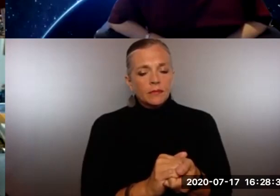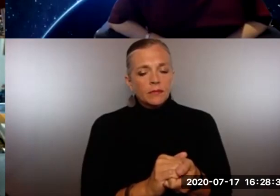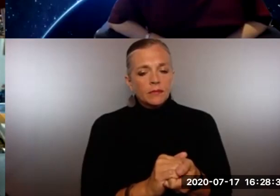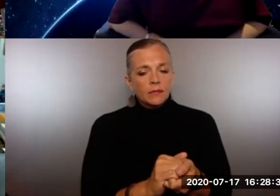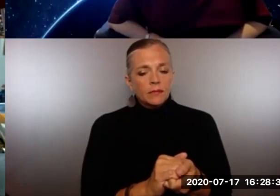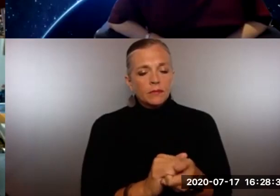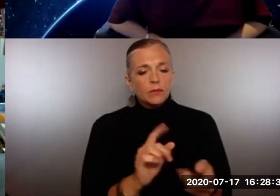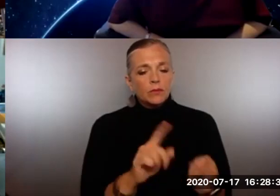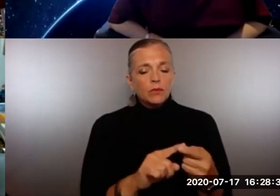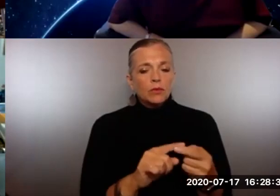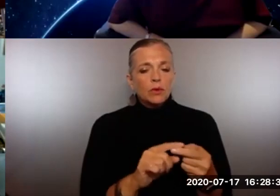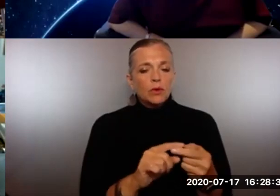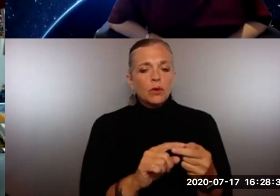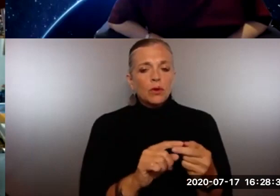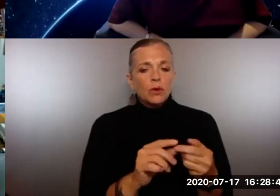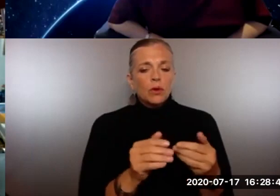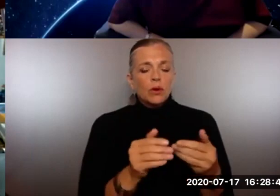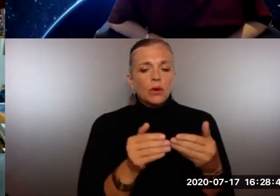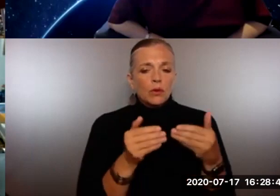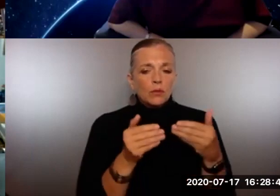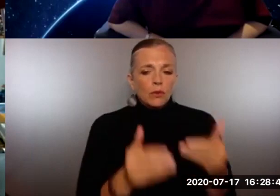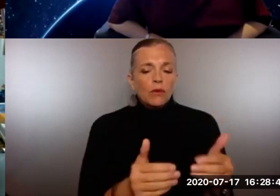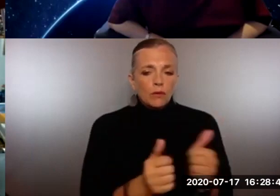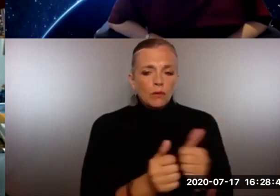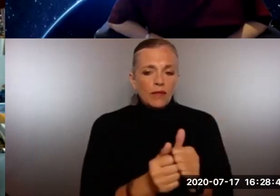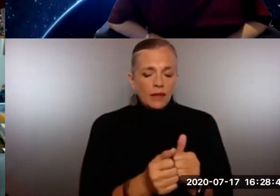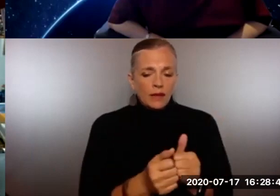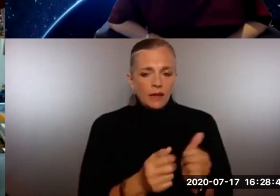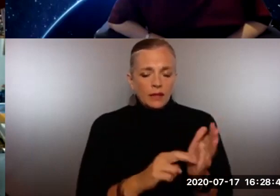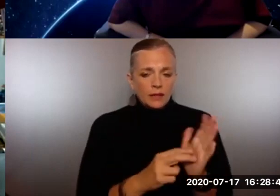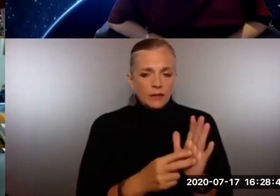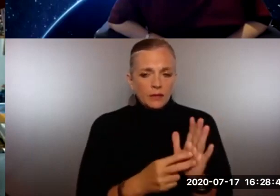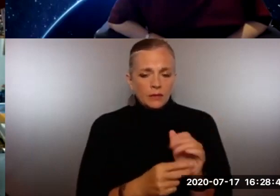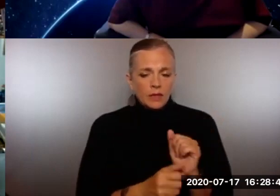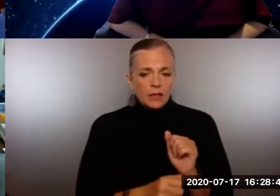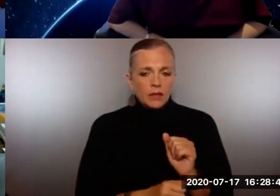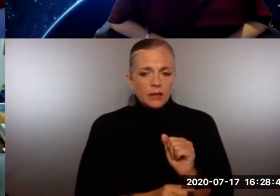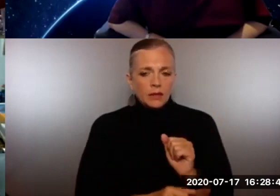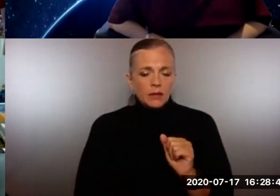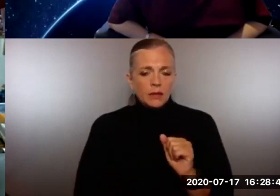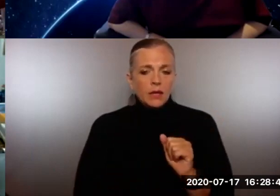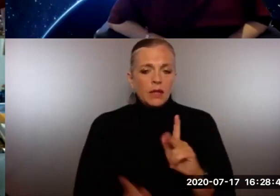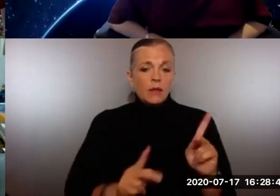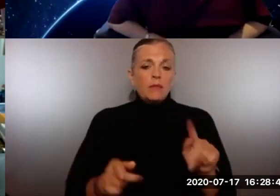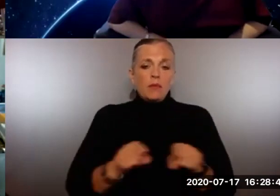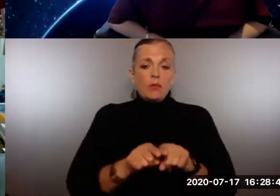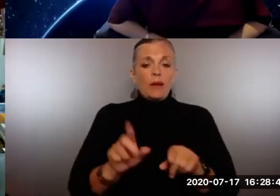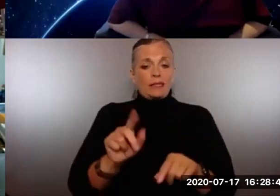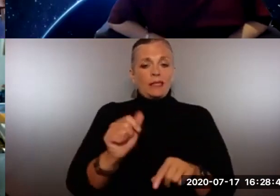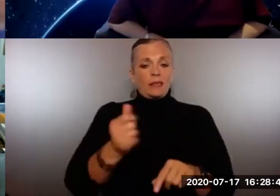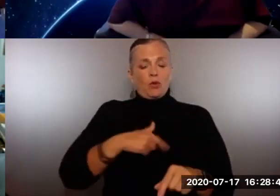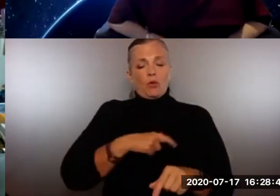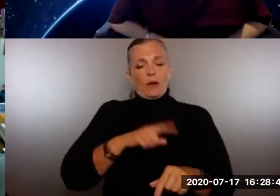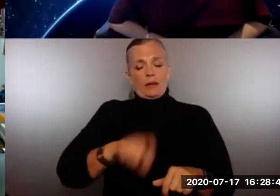For me, what you were saying is that, as people with disabilities, we need to embrace our vulnerability